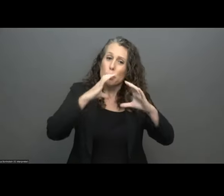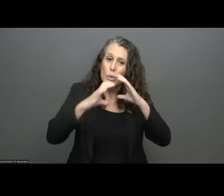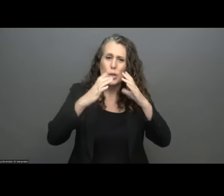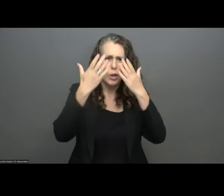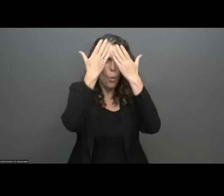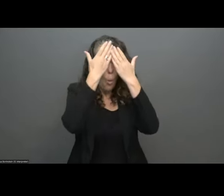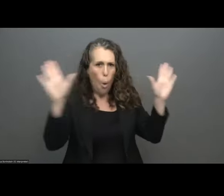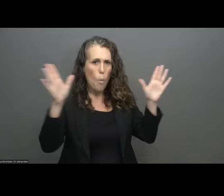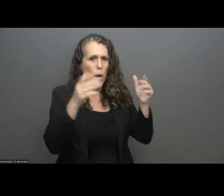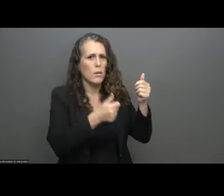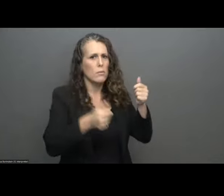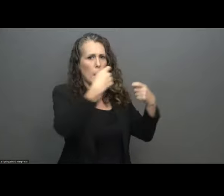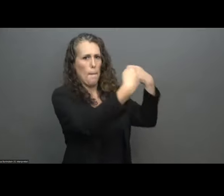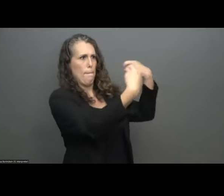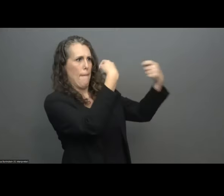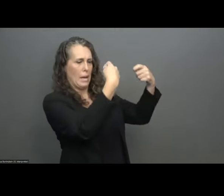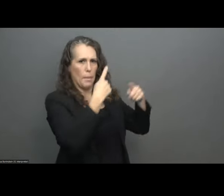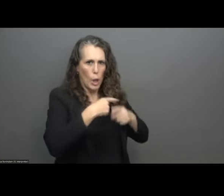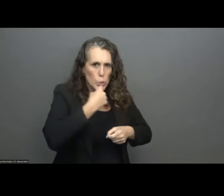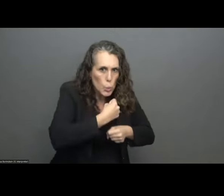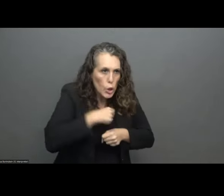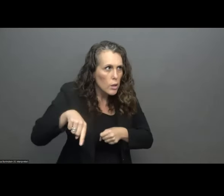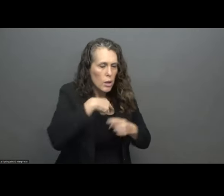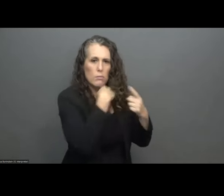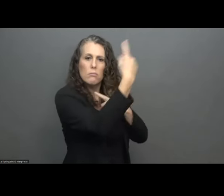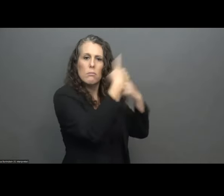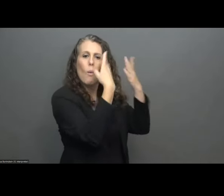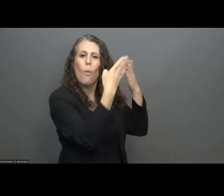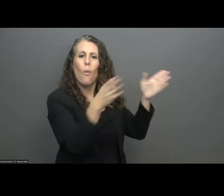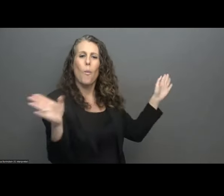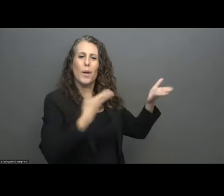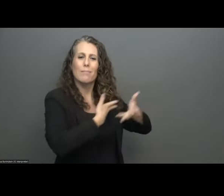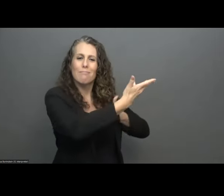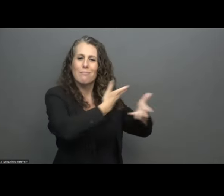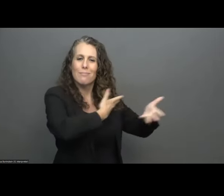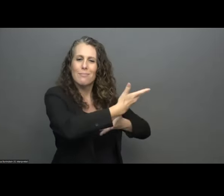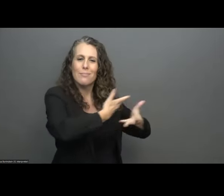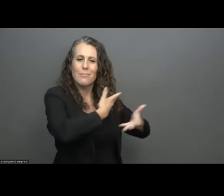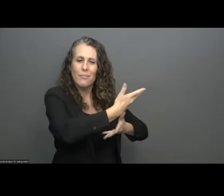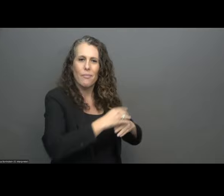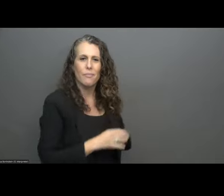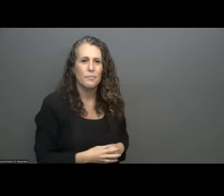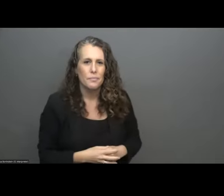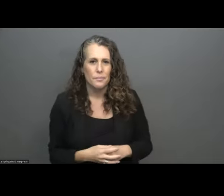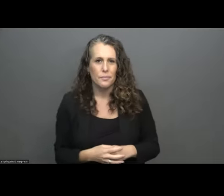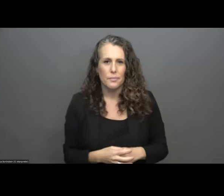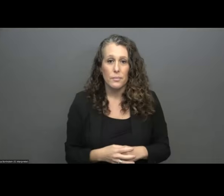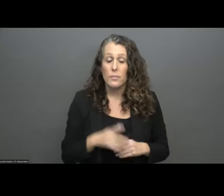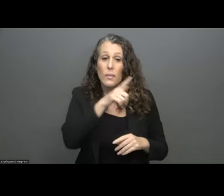09:46:14 We're also focused on enabling of our people by educating our people. This is